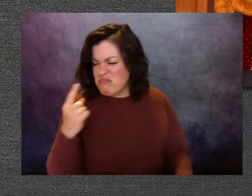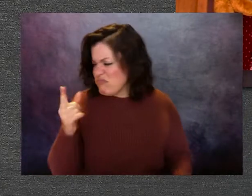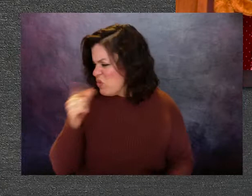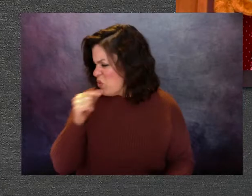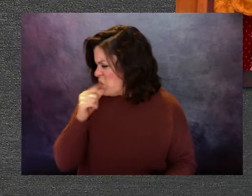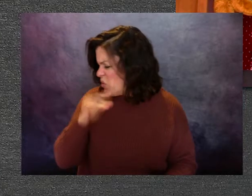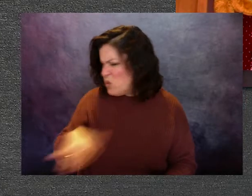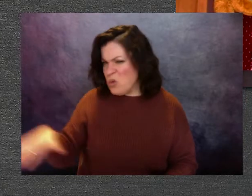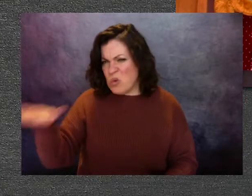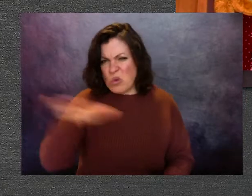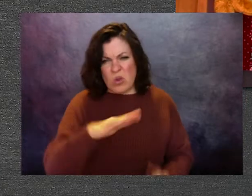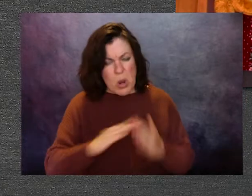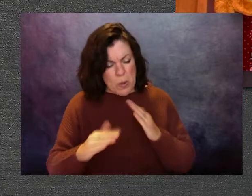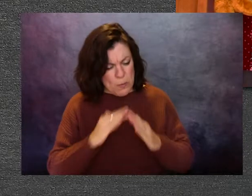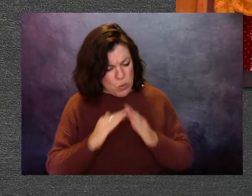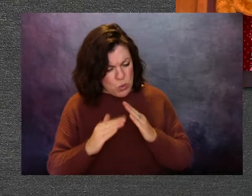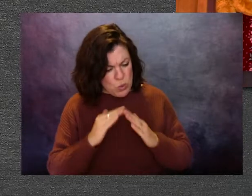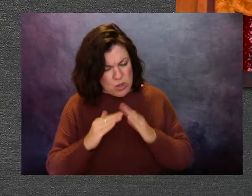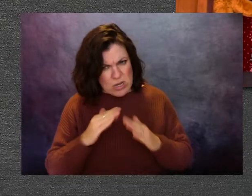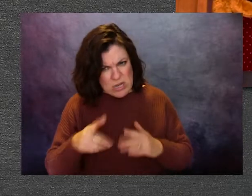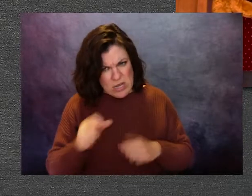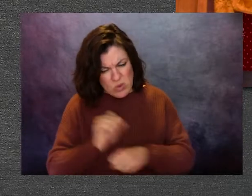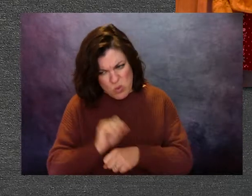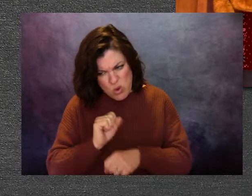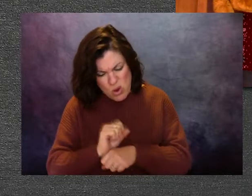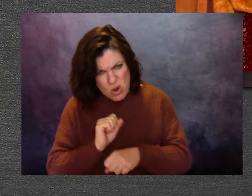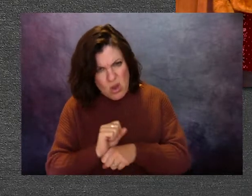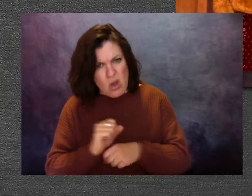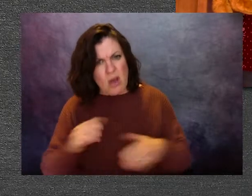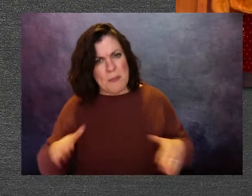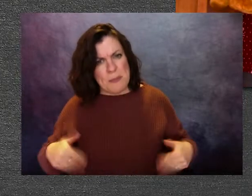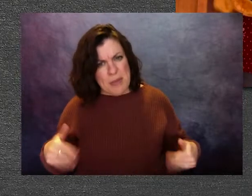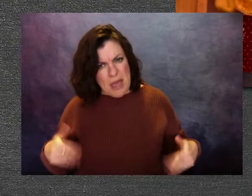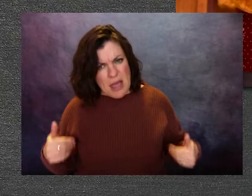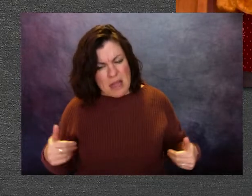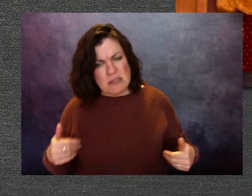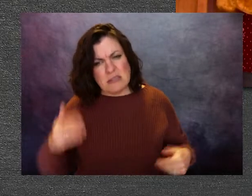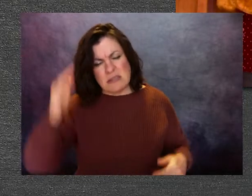wear these pants? Wear these gloves and wear a mask on their face